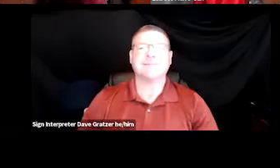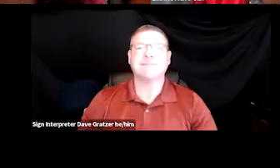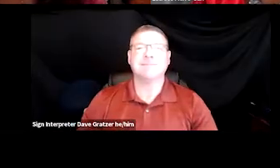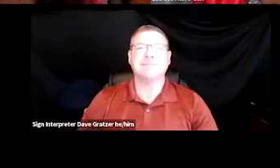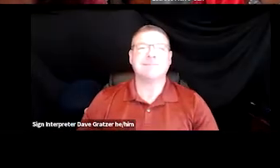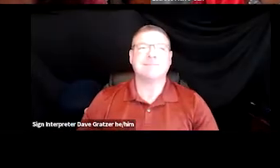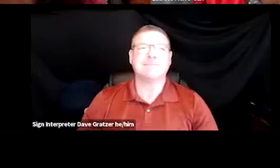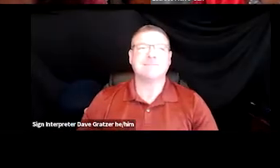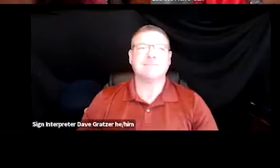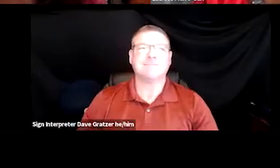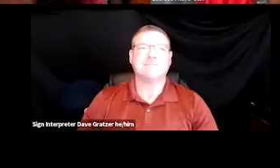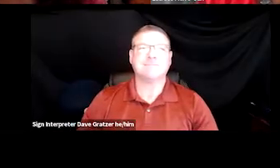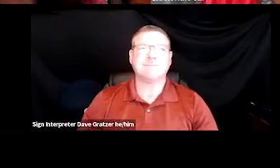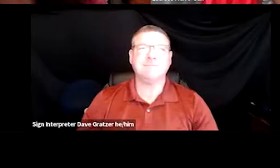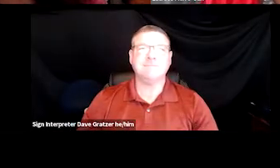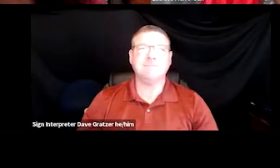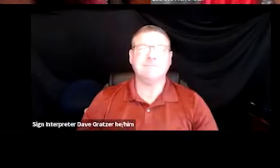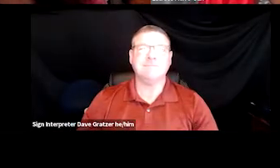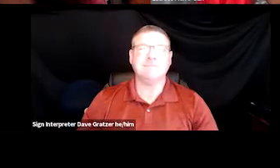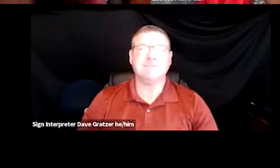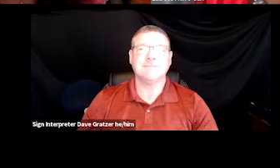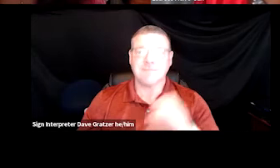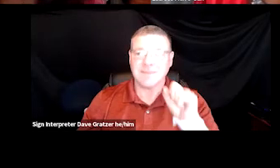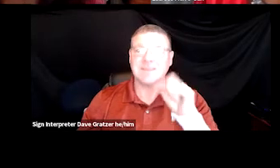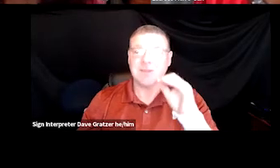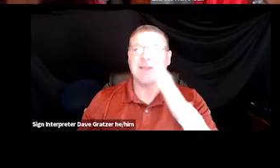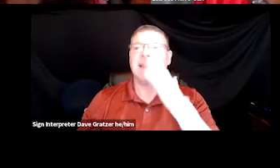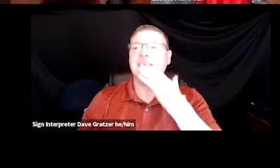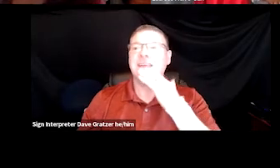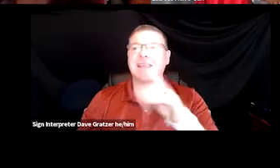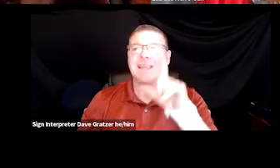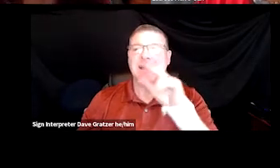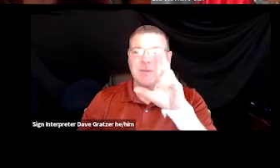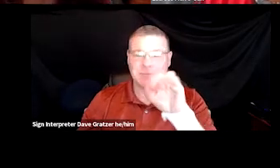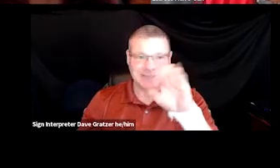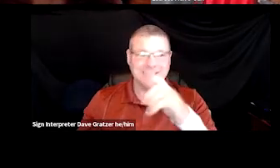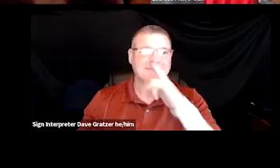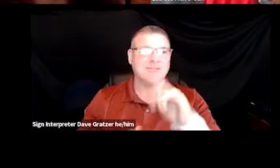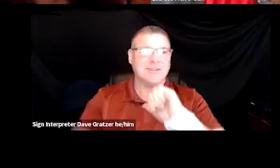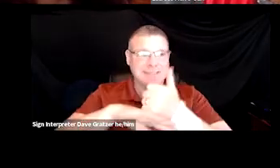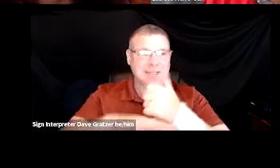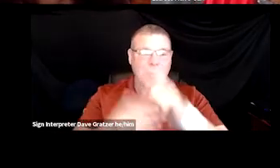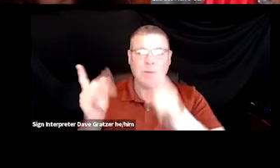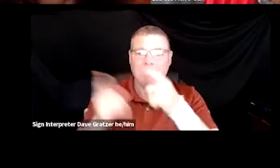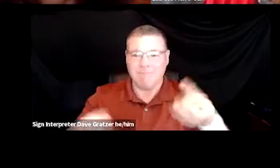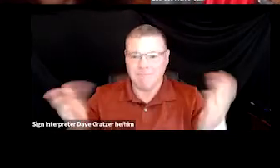So thanks Lucrece for sort of setting up the vision of what happens here in Texas specific